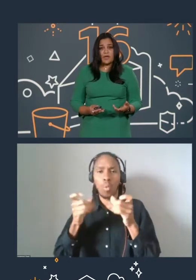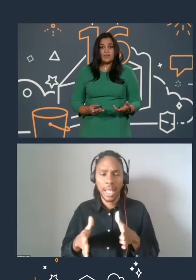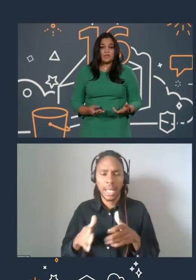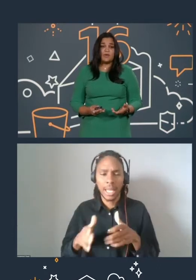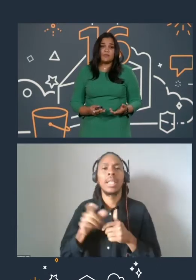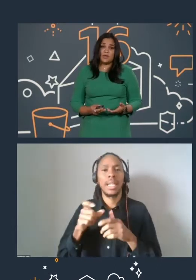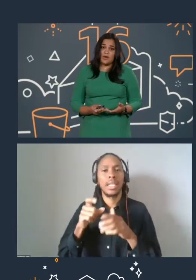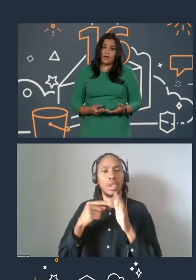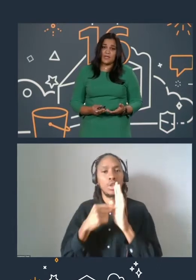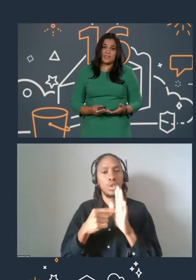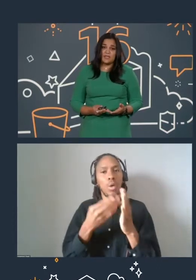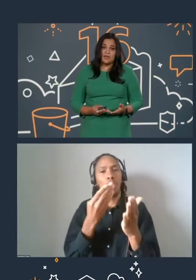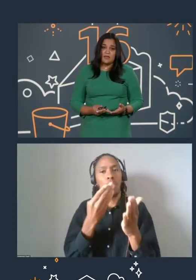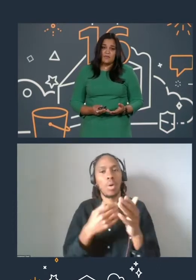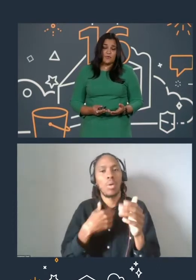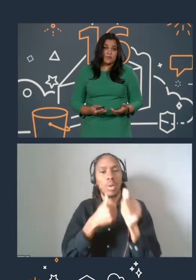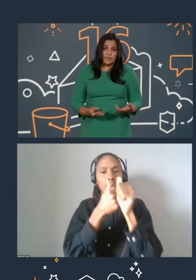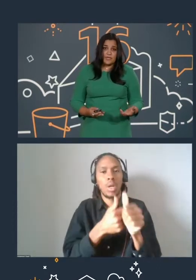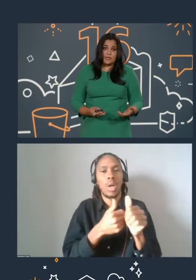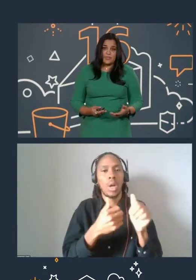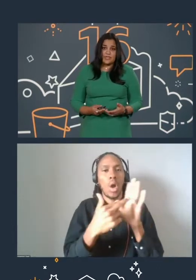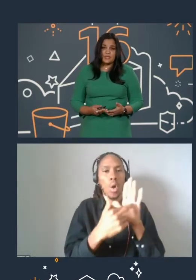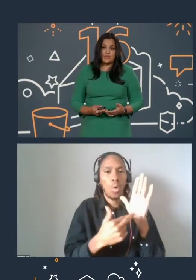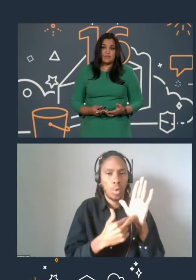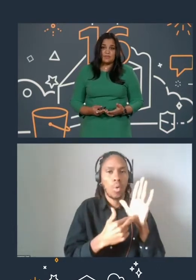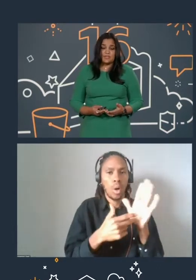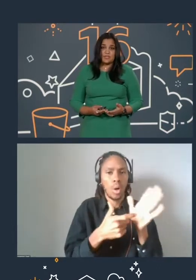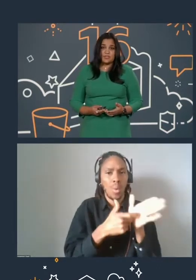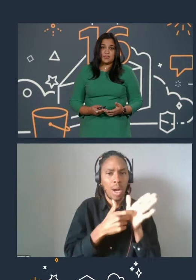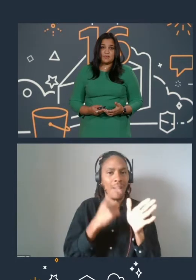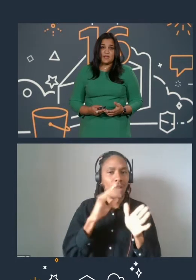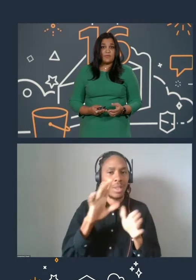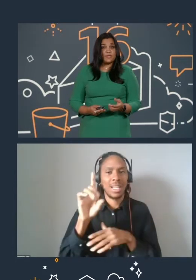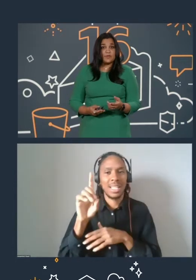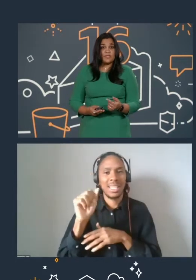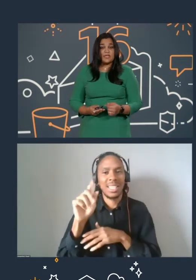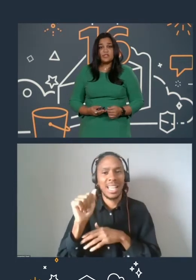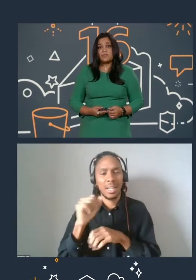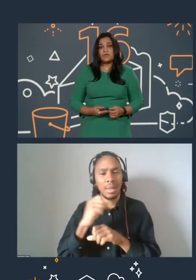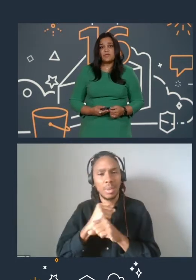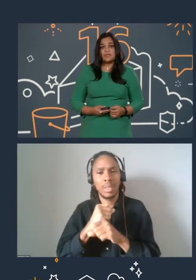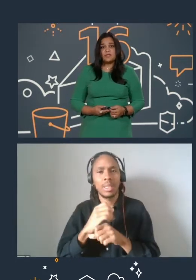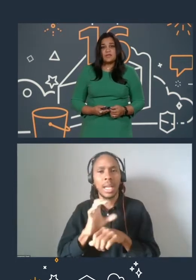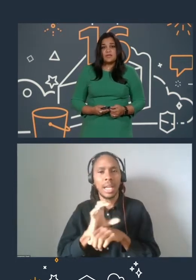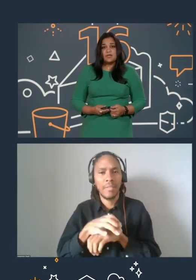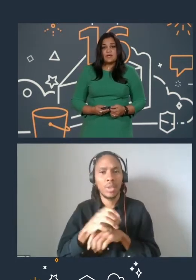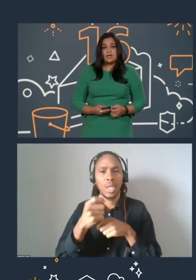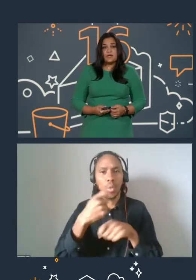regulatory requirements for their data protection, such as enforcing retention periods,